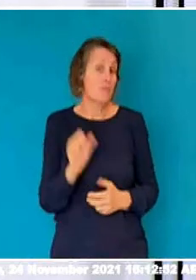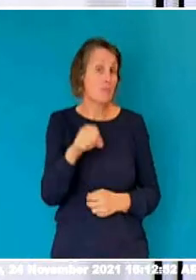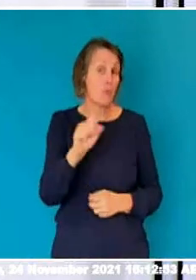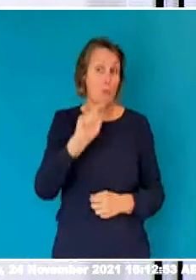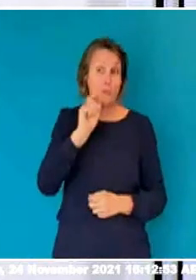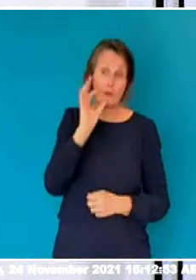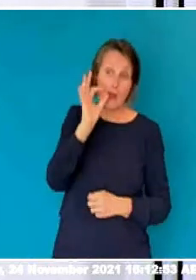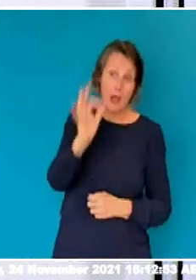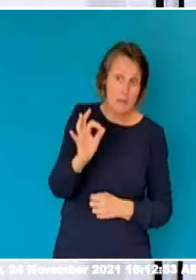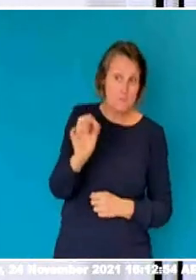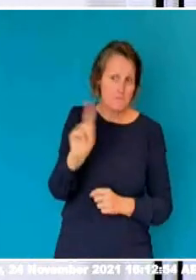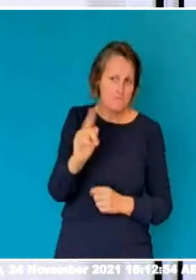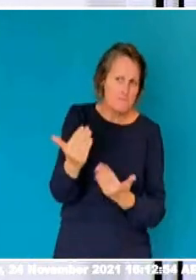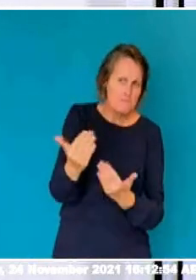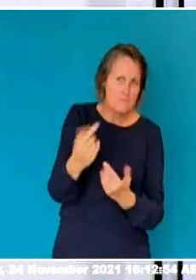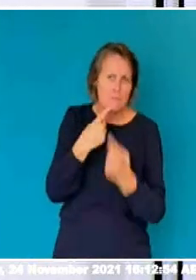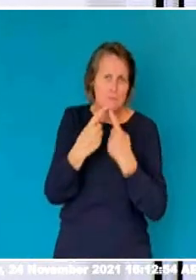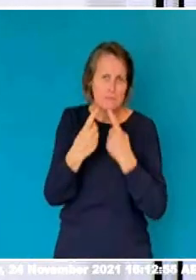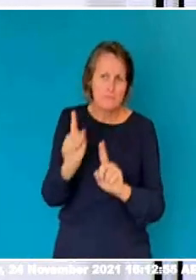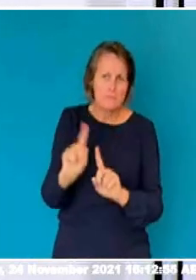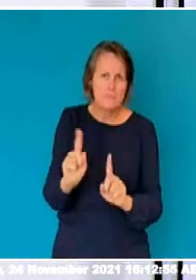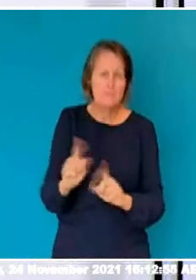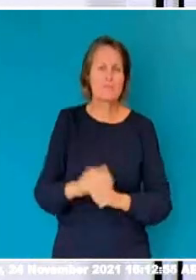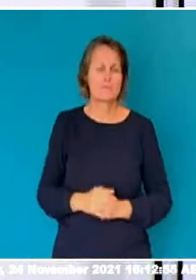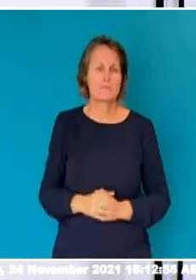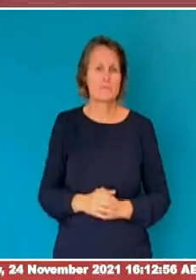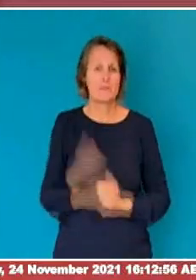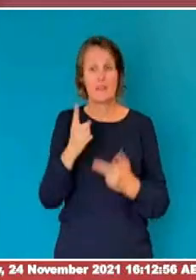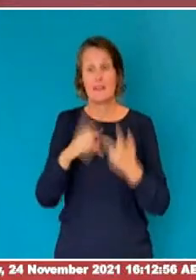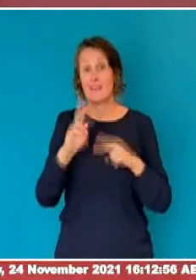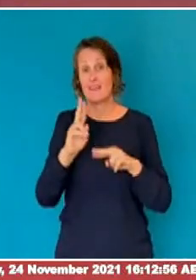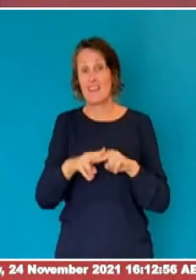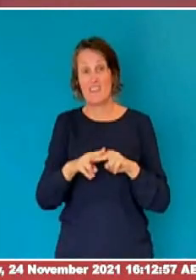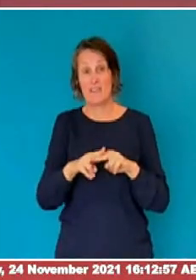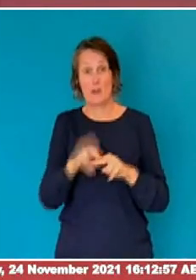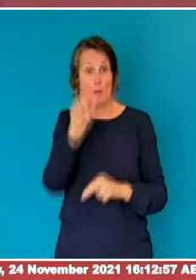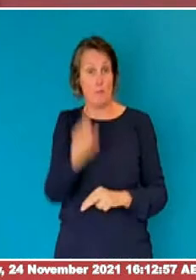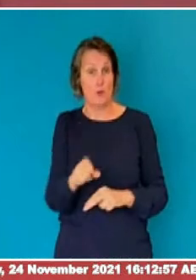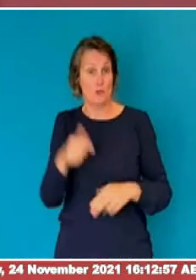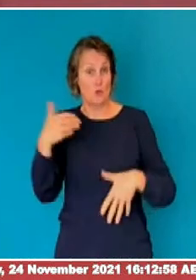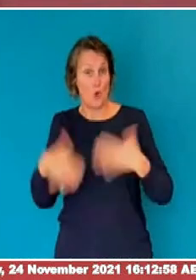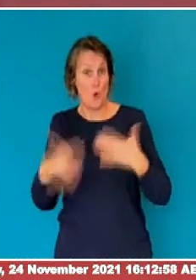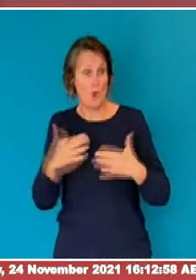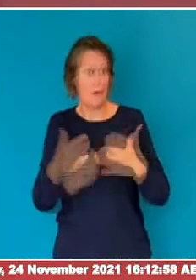And we would ask again if someone was injured, whether it was in work or not, as